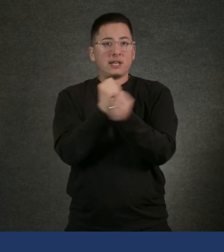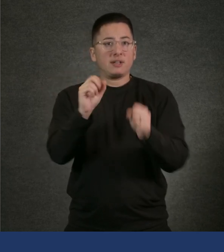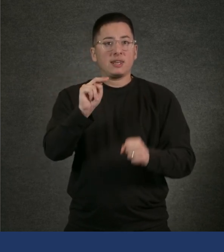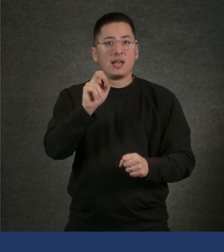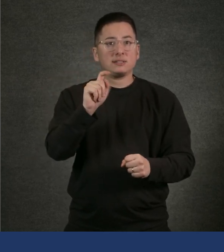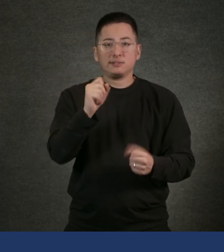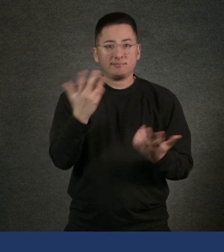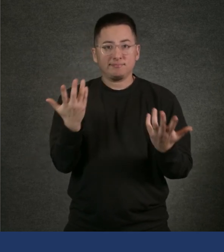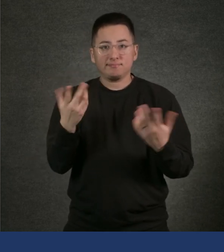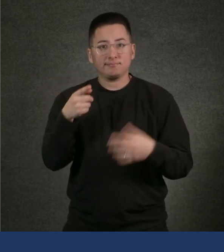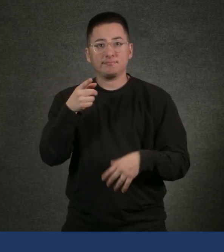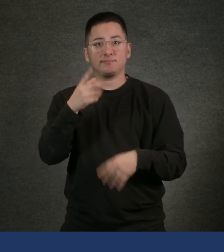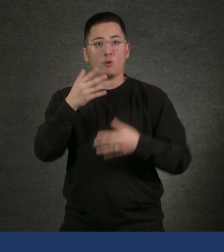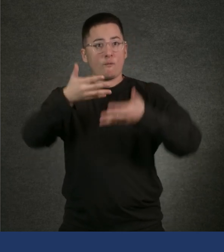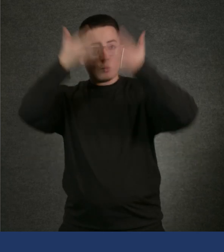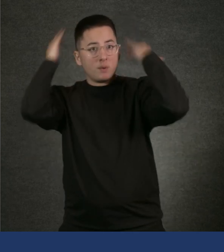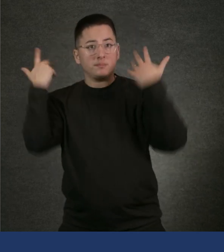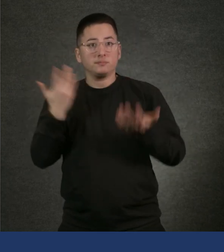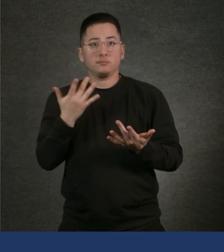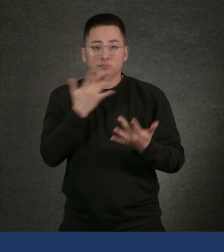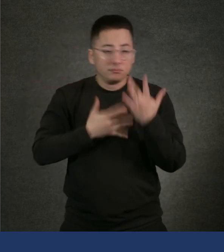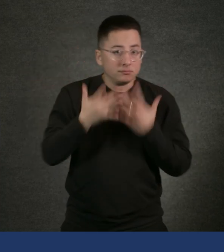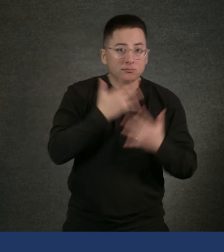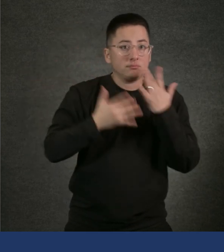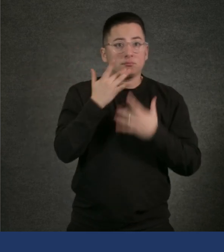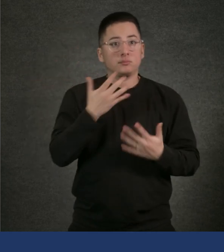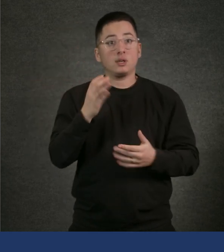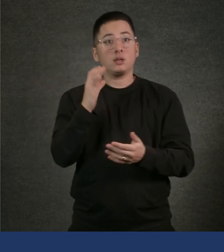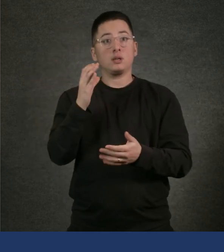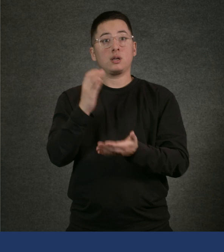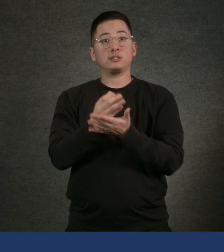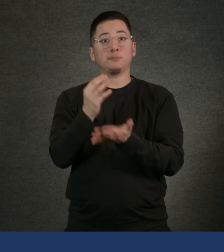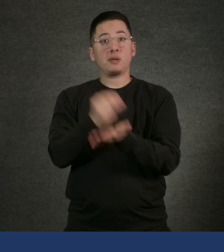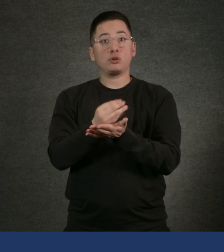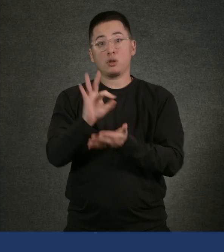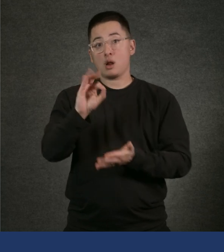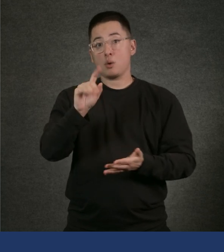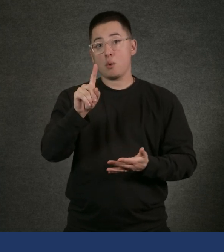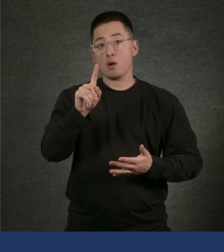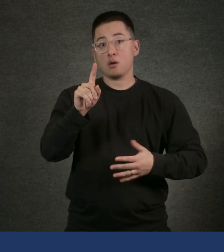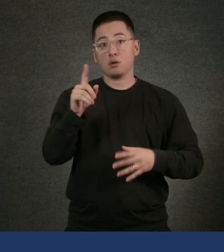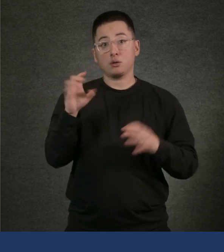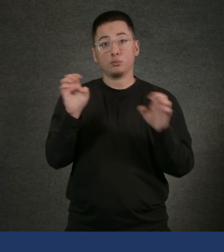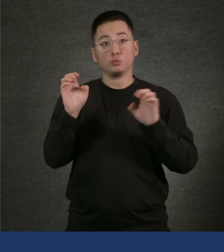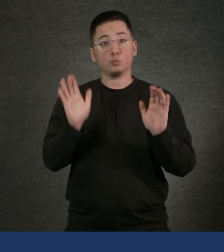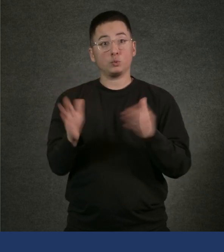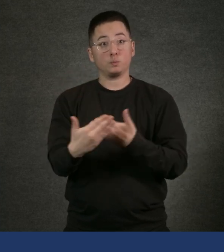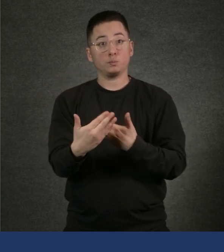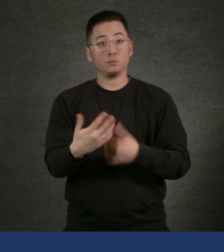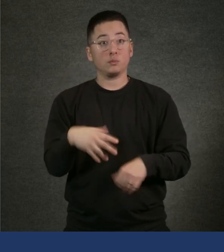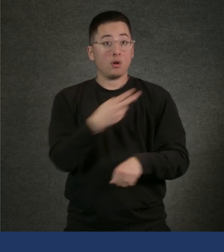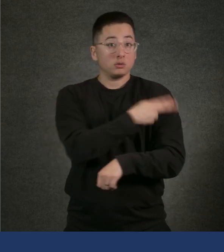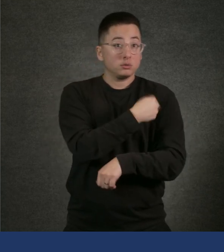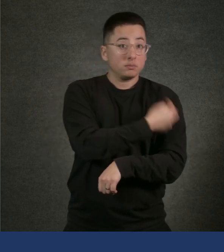adult protection, licensing, and enrollment are only responding to the most severe cases,